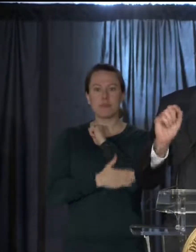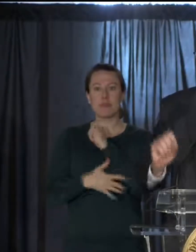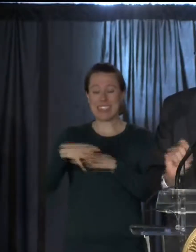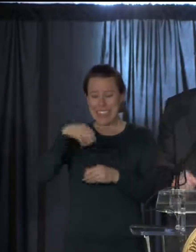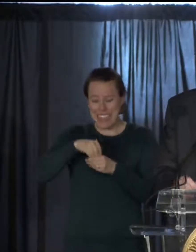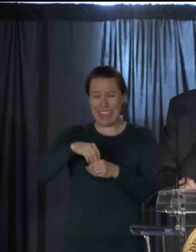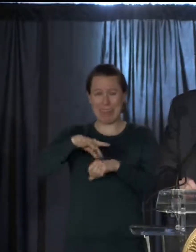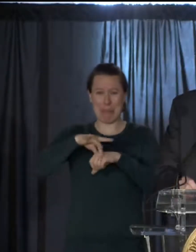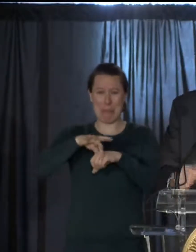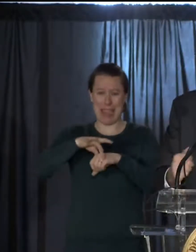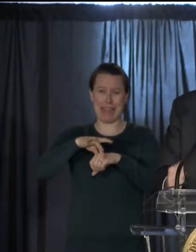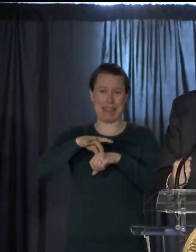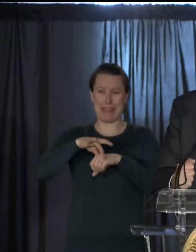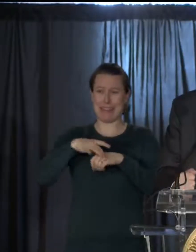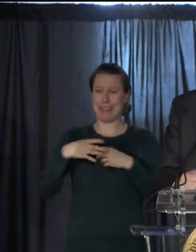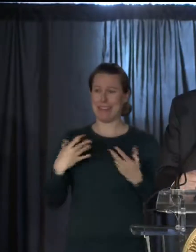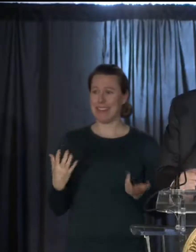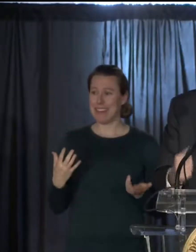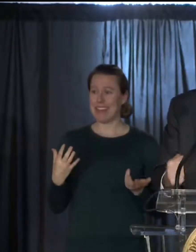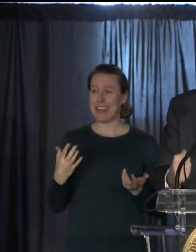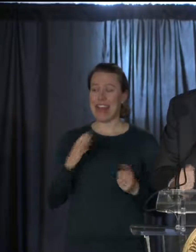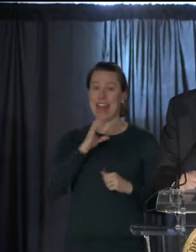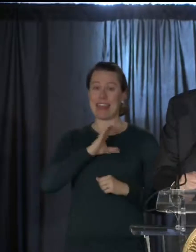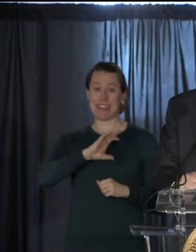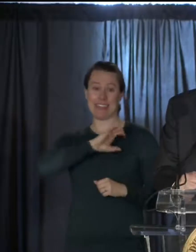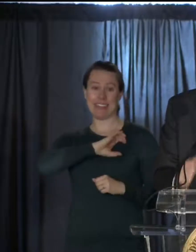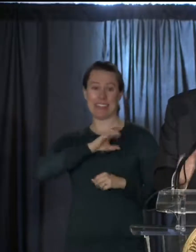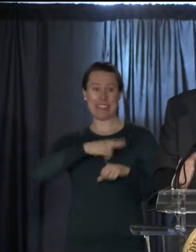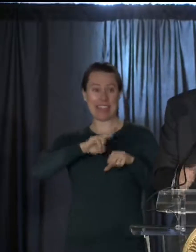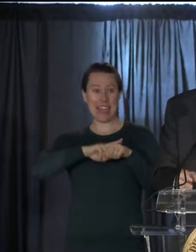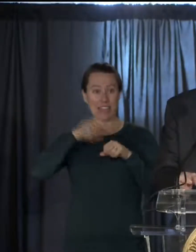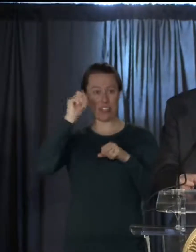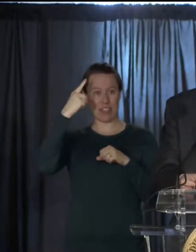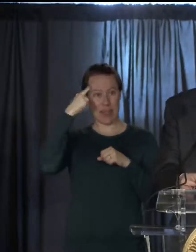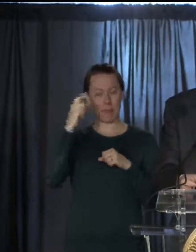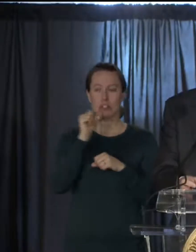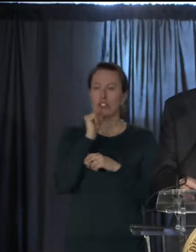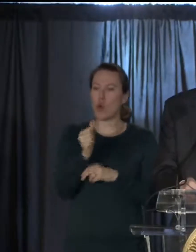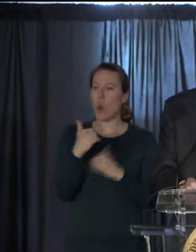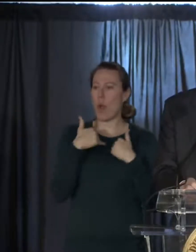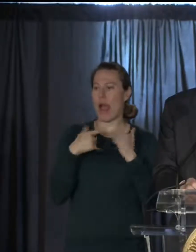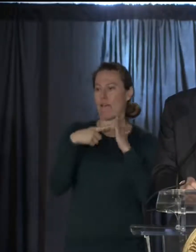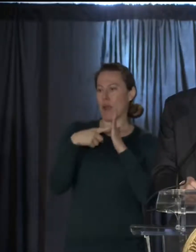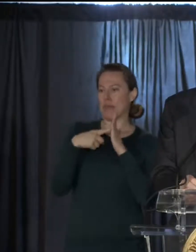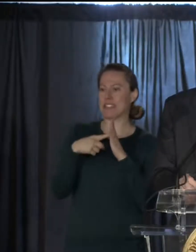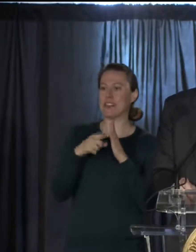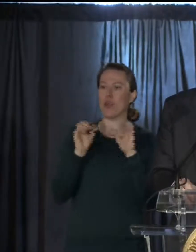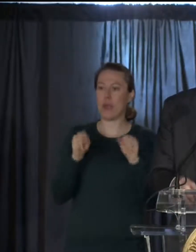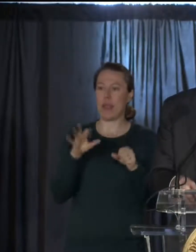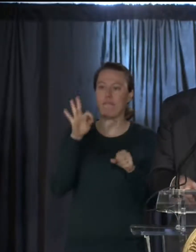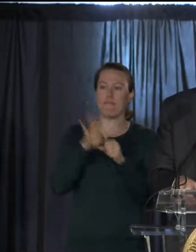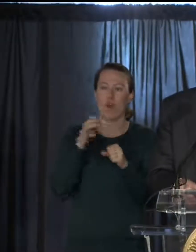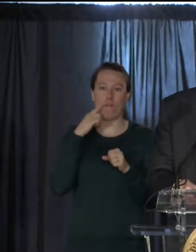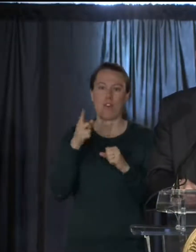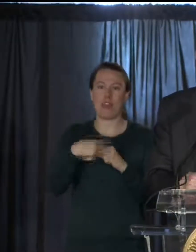THIS PLANET WHERE THE CITIZENS OF THE NATIONAL CAPITAL DO NOT HAVE REPRESENTATIVES THEY CAN VOTE FOR IN THE CONGRESS, IN THE